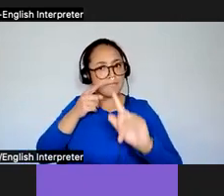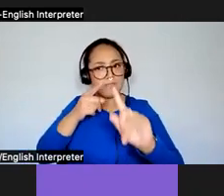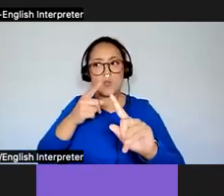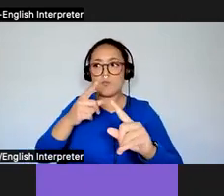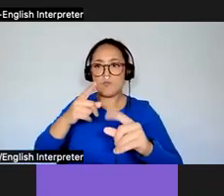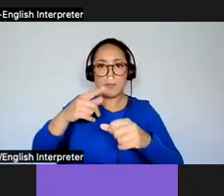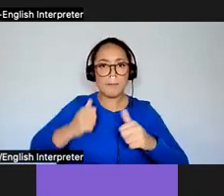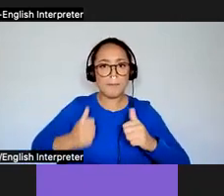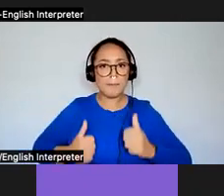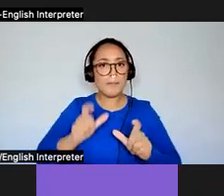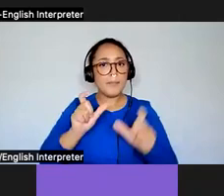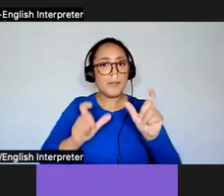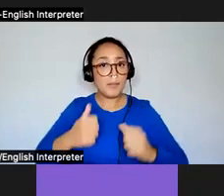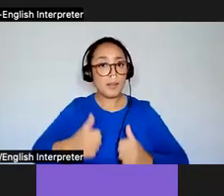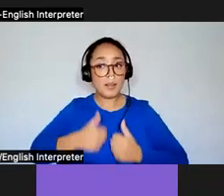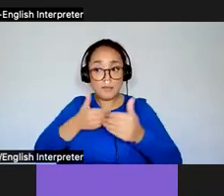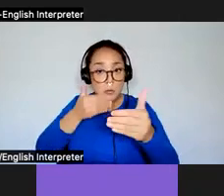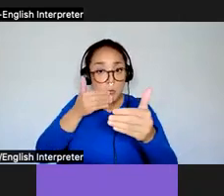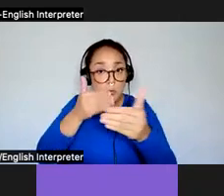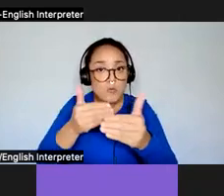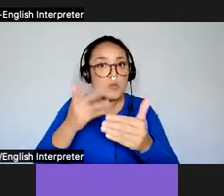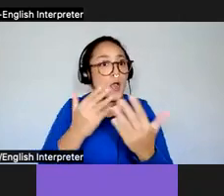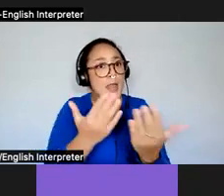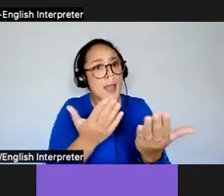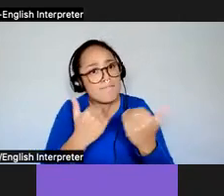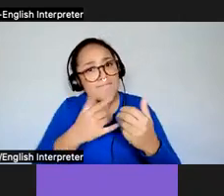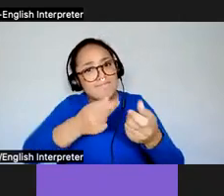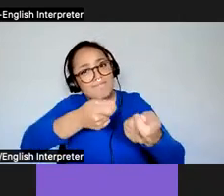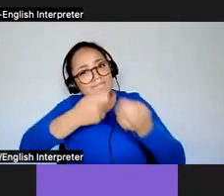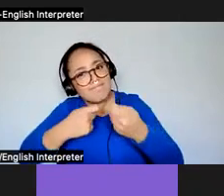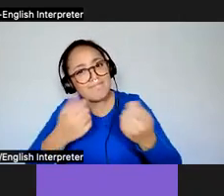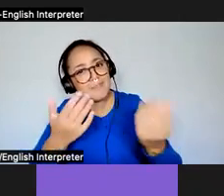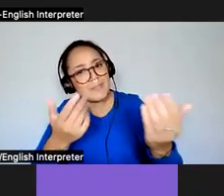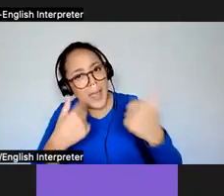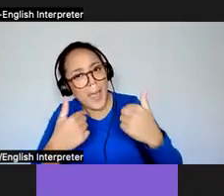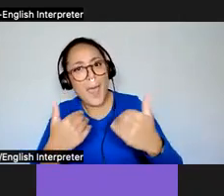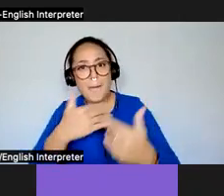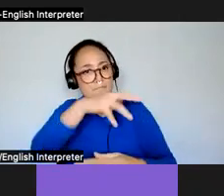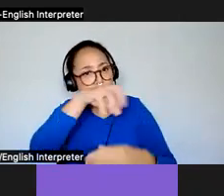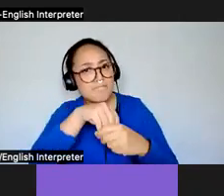their workspaces, and encourage them to, you know, participate in and care about the arts